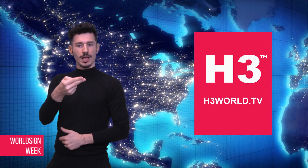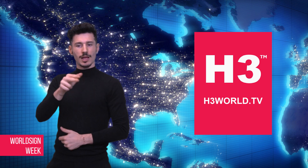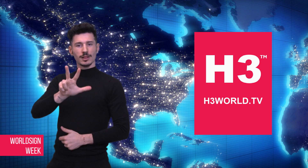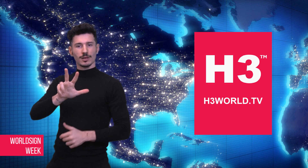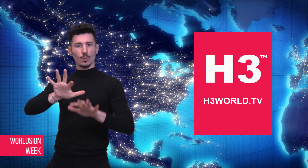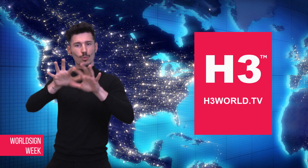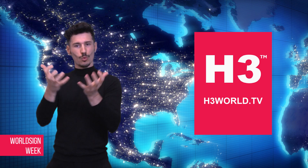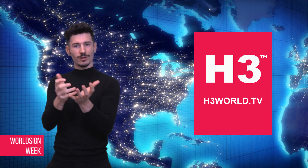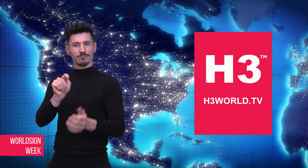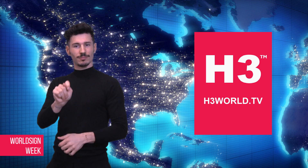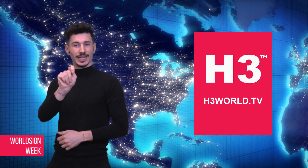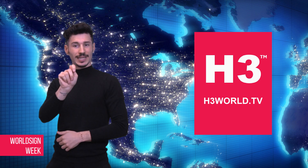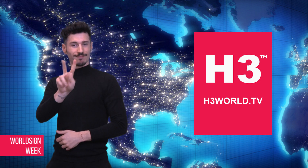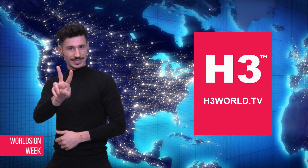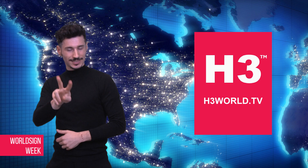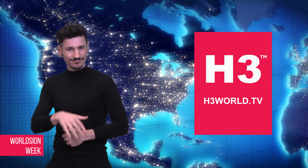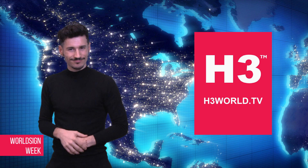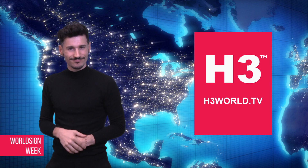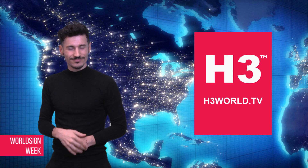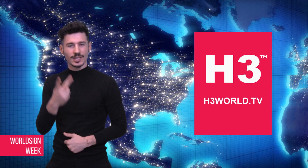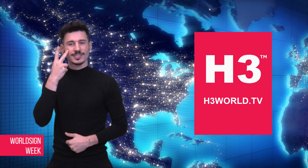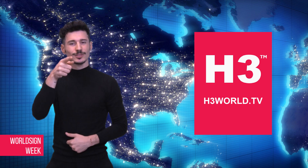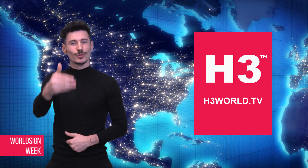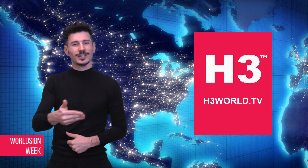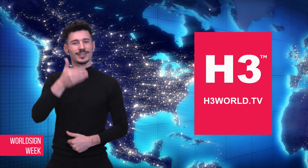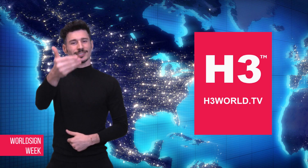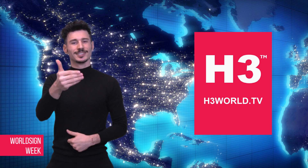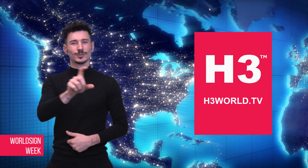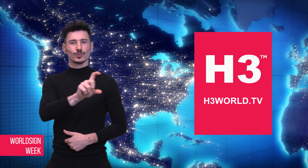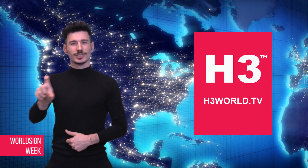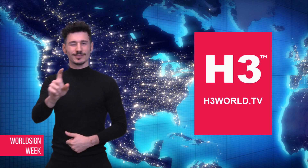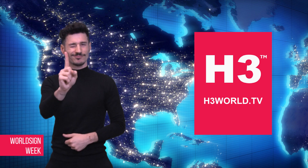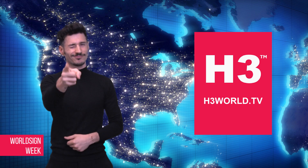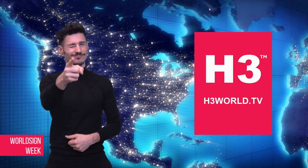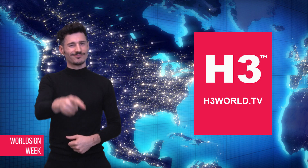news@h3world.tv. See you next week.